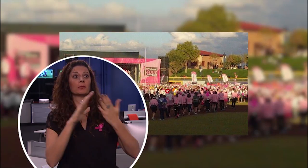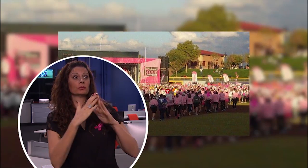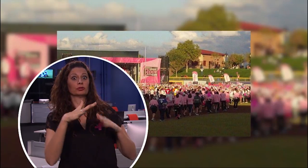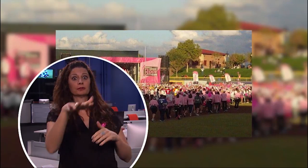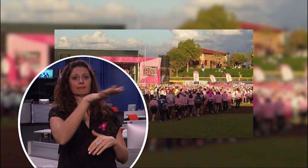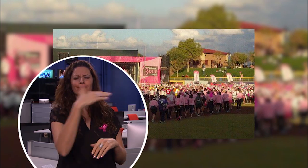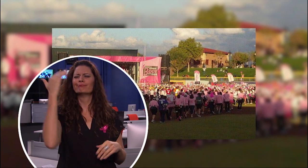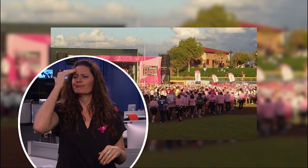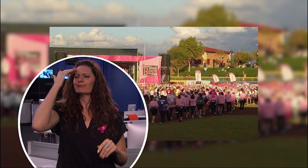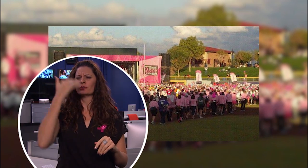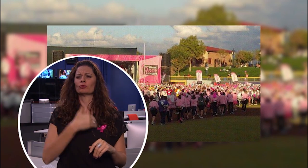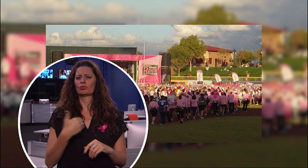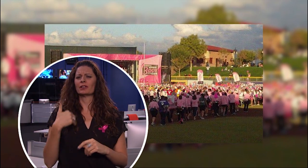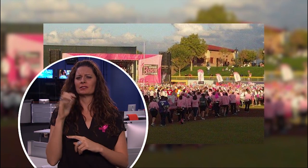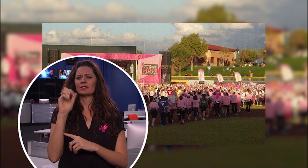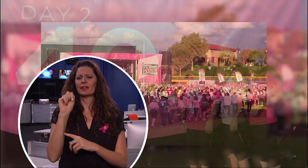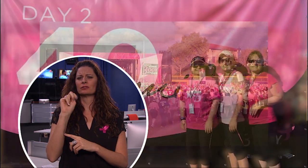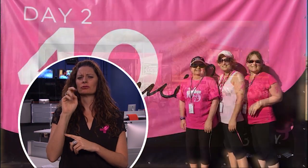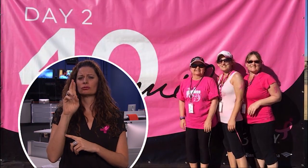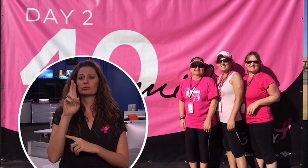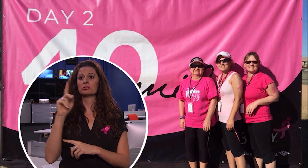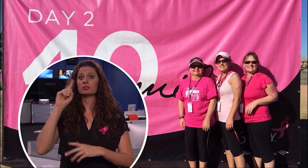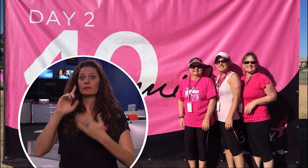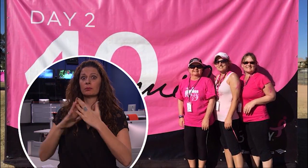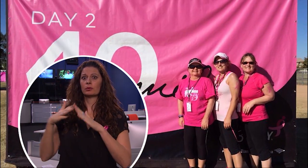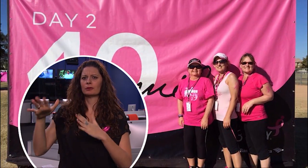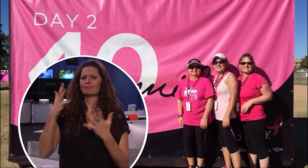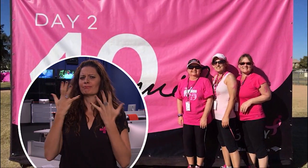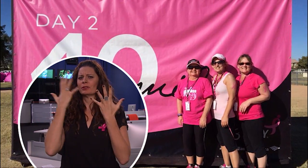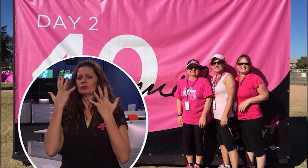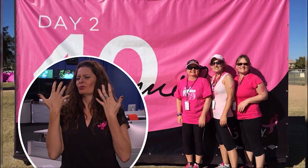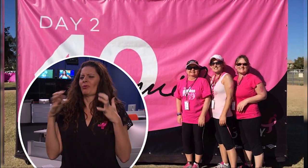While breast cancer is something people are aware of in the hearing community, it is something